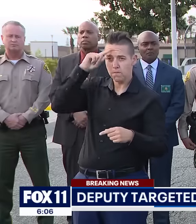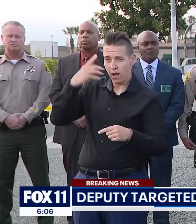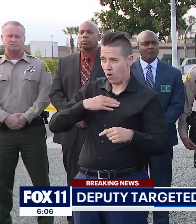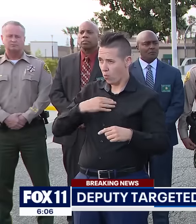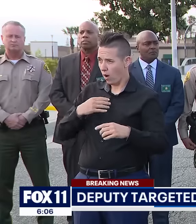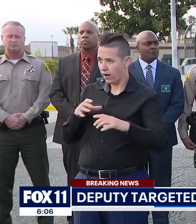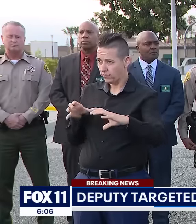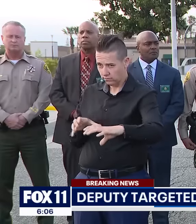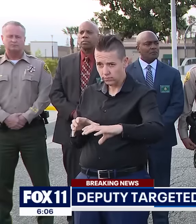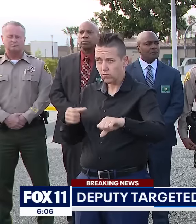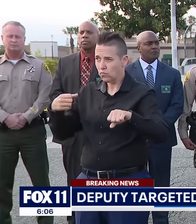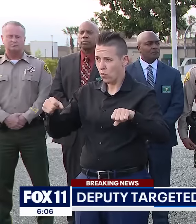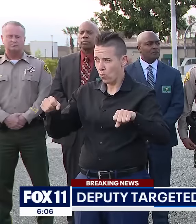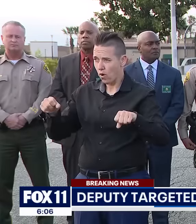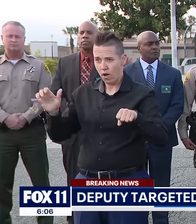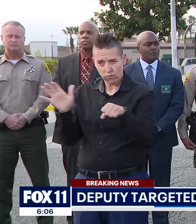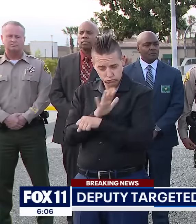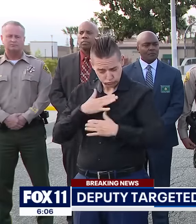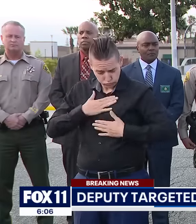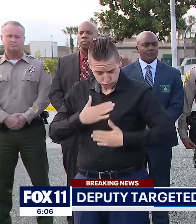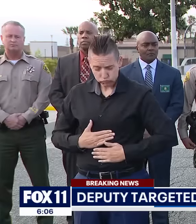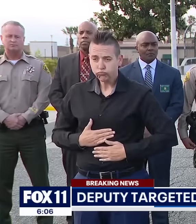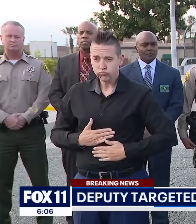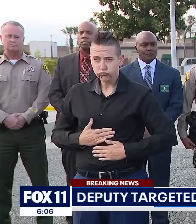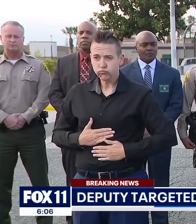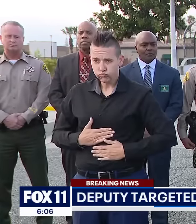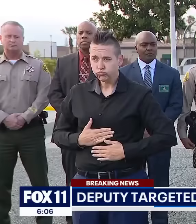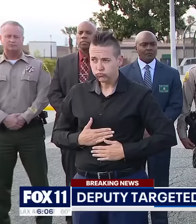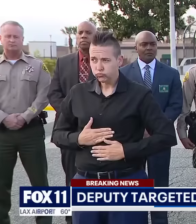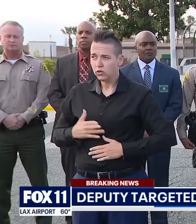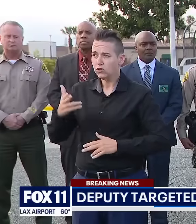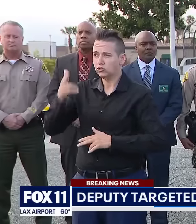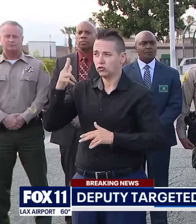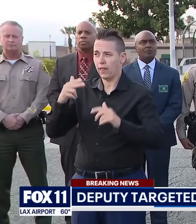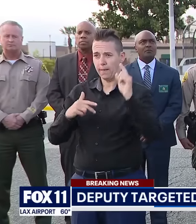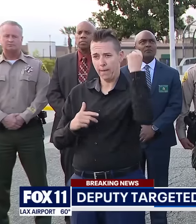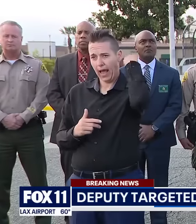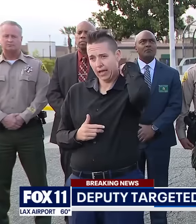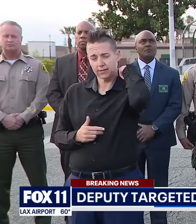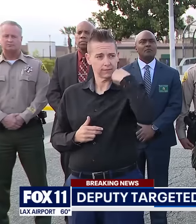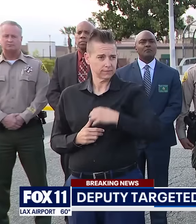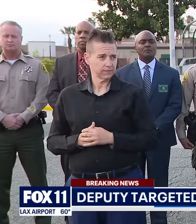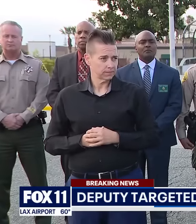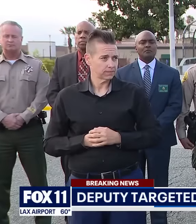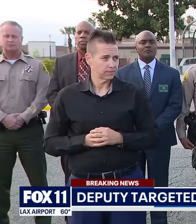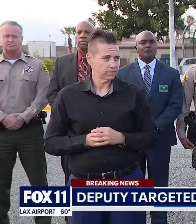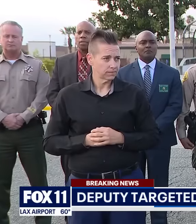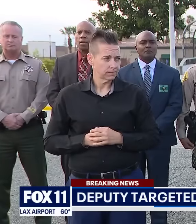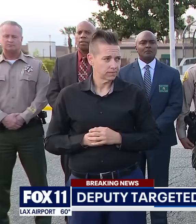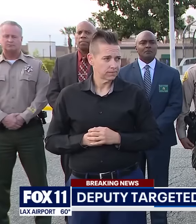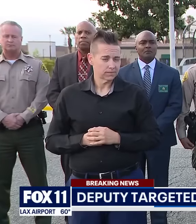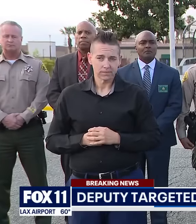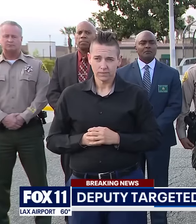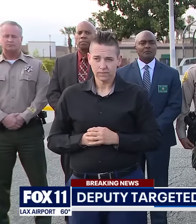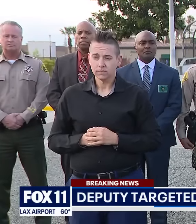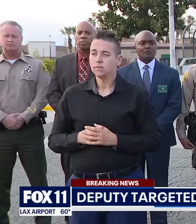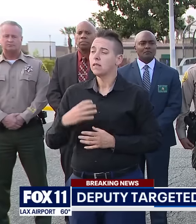Avenue. Here, in the city of West Covina. When he was shot in the back. I want to repeat that